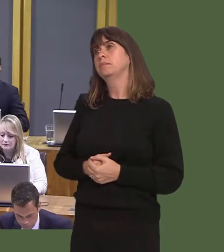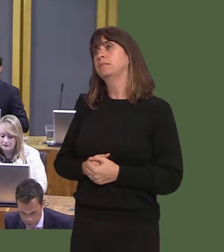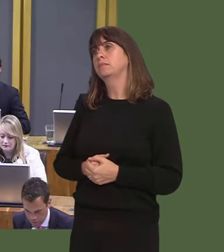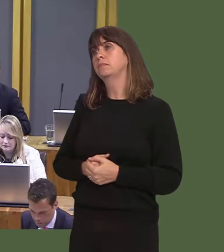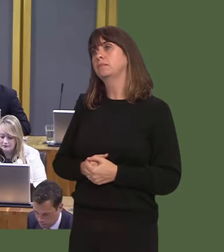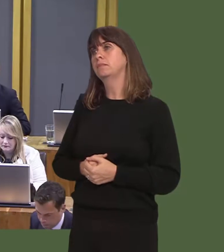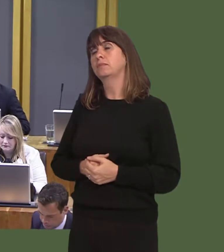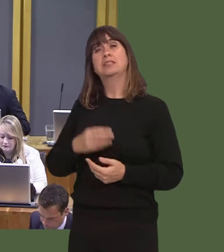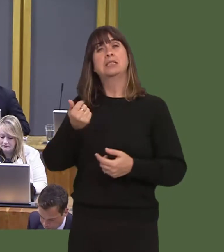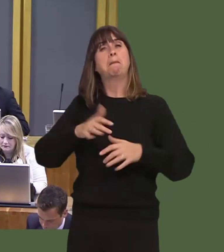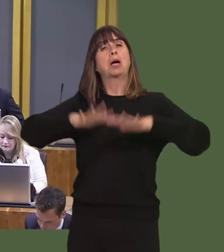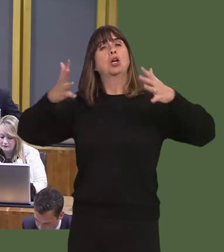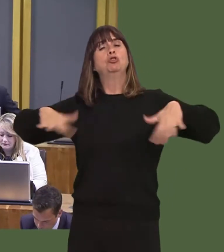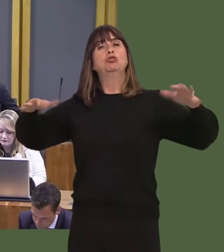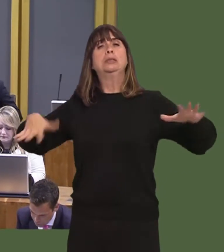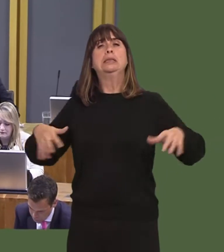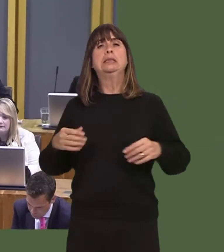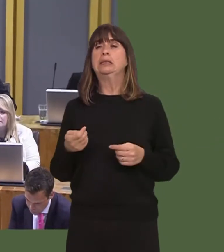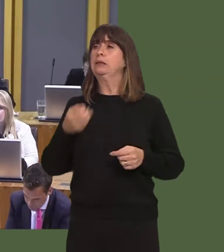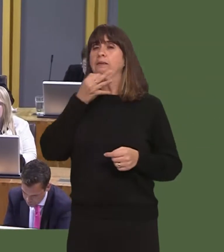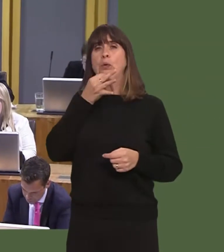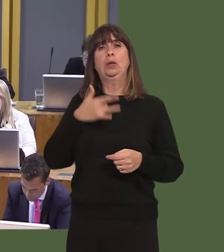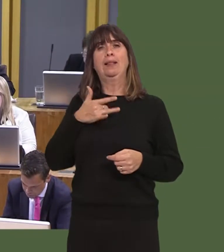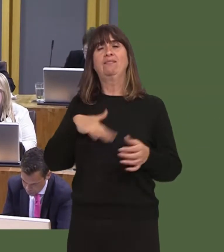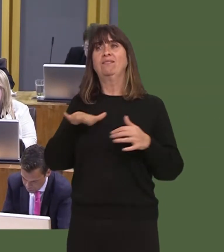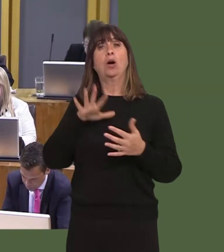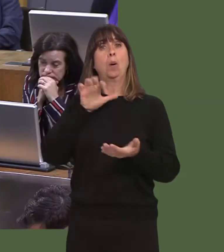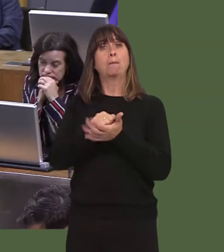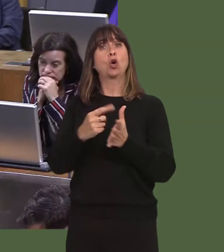In many rural areas, as the Member is right to say, Bwcabus has been hugely important